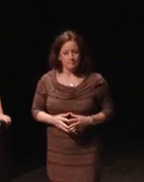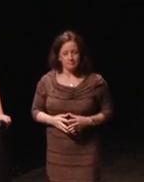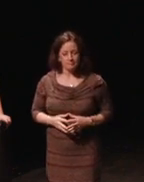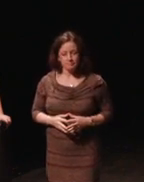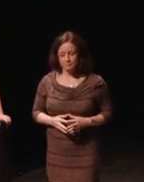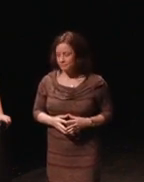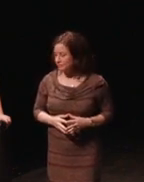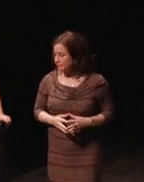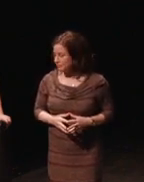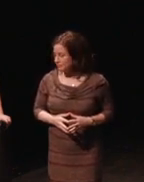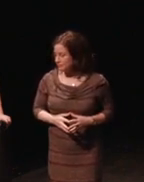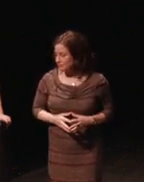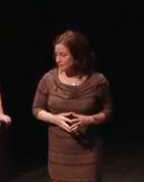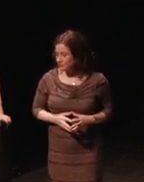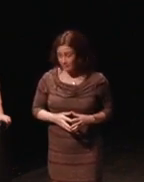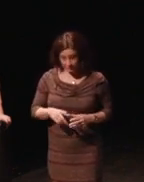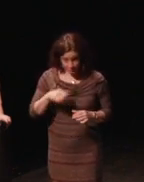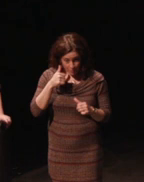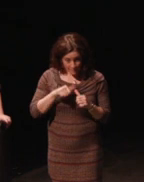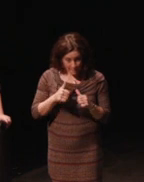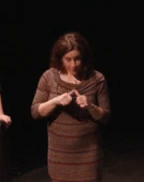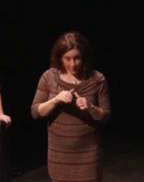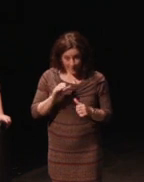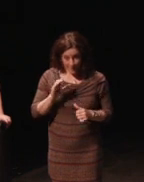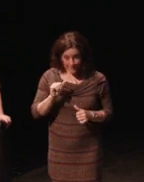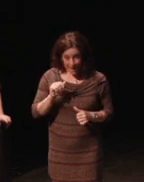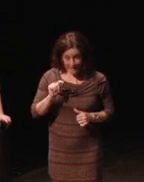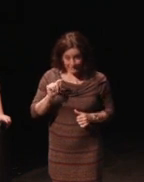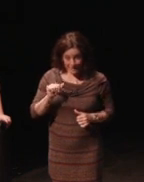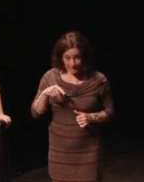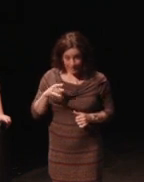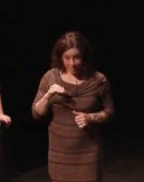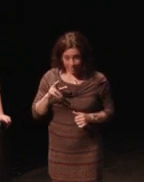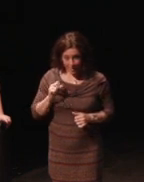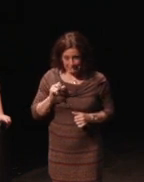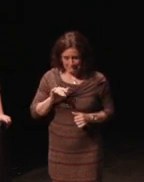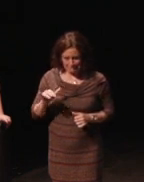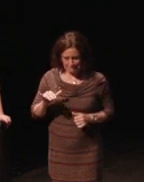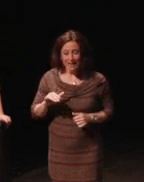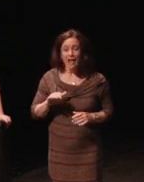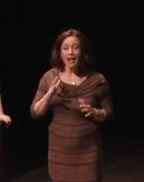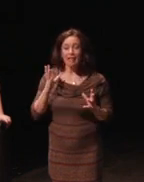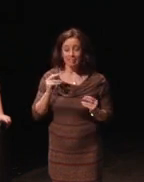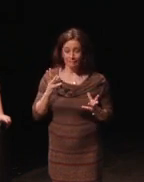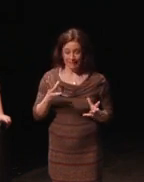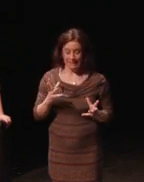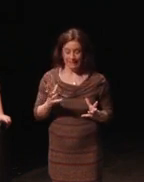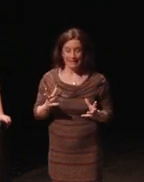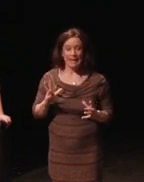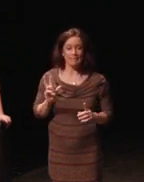If you remember Caterpillars, this is a really lovely implementation of colorblind support.